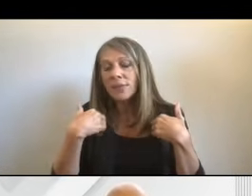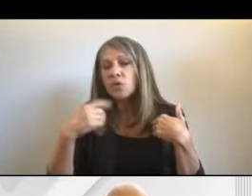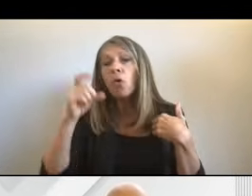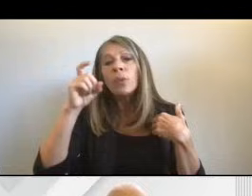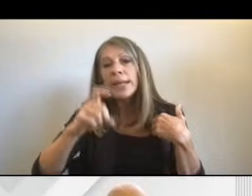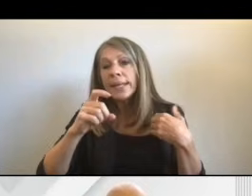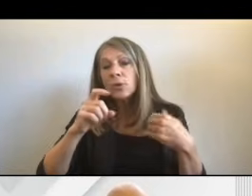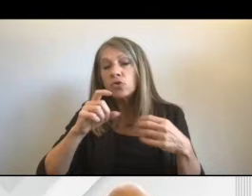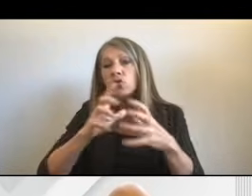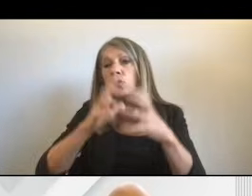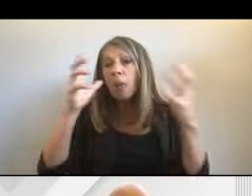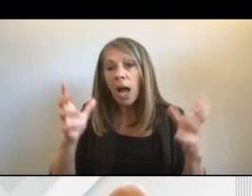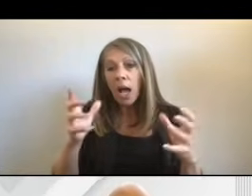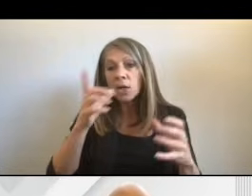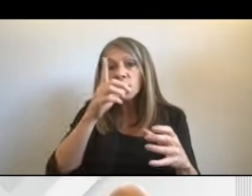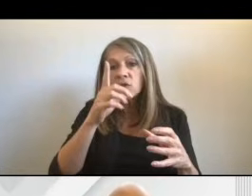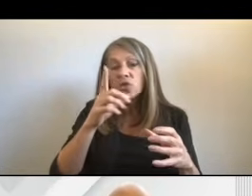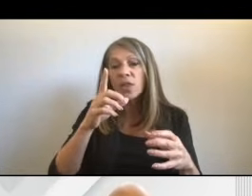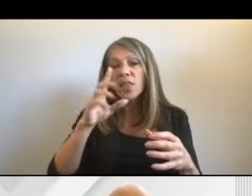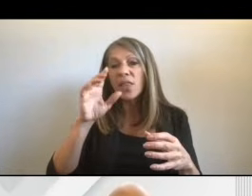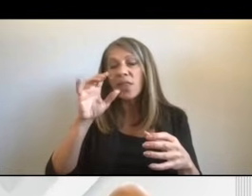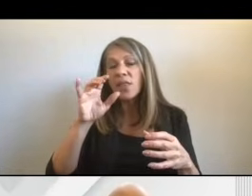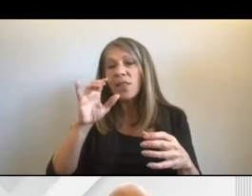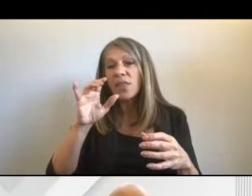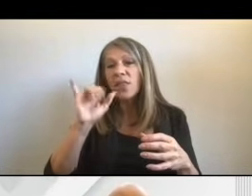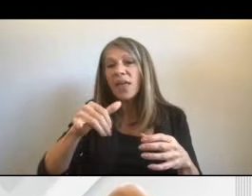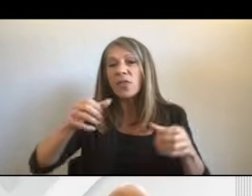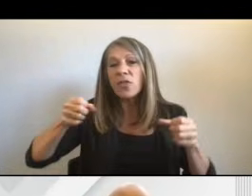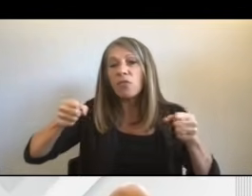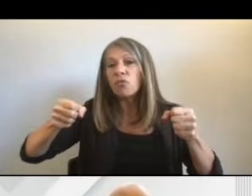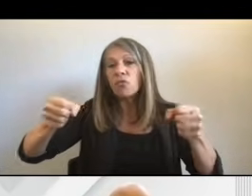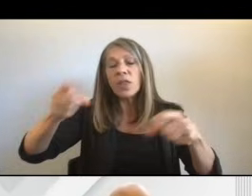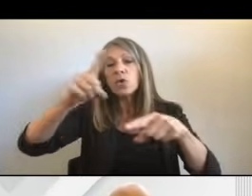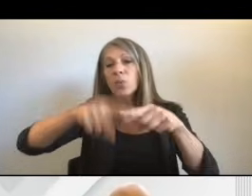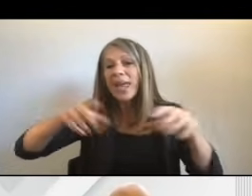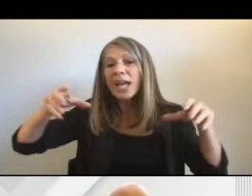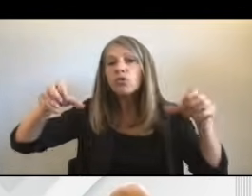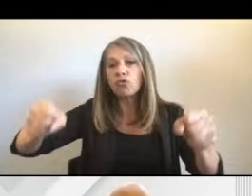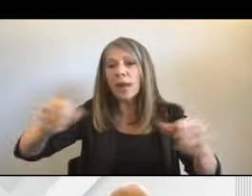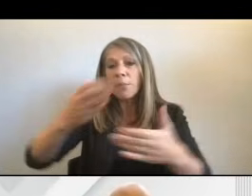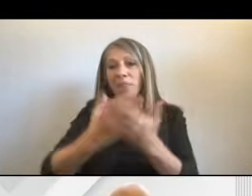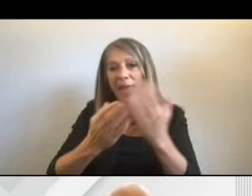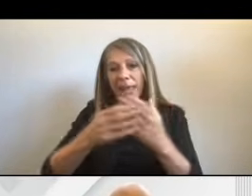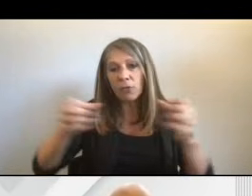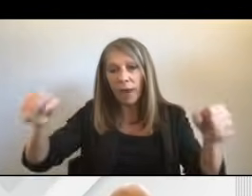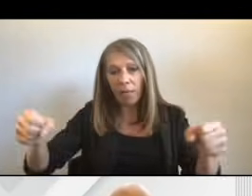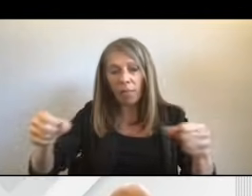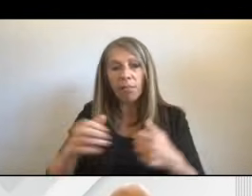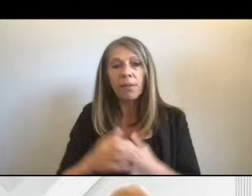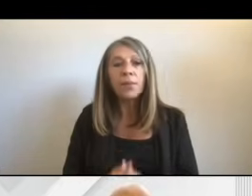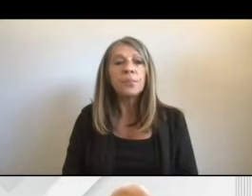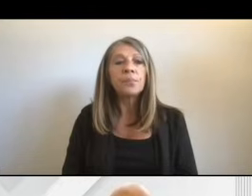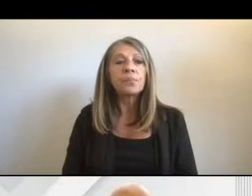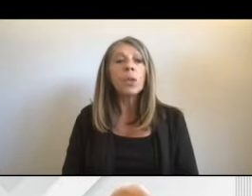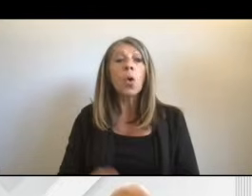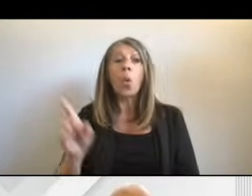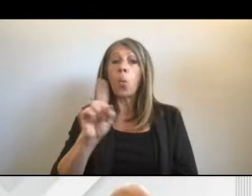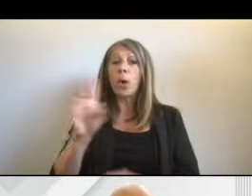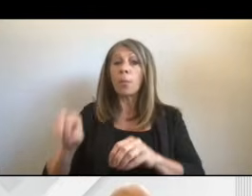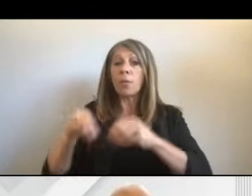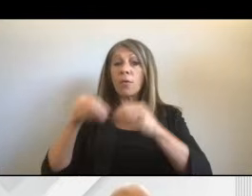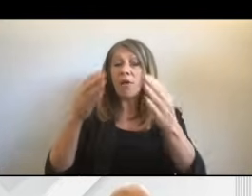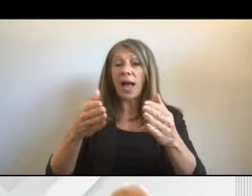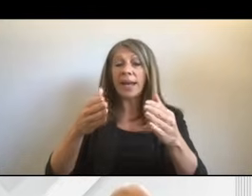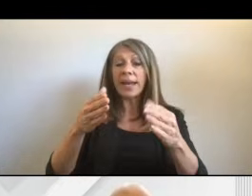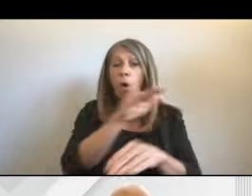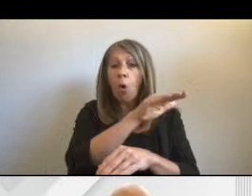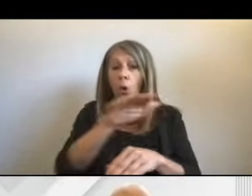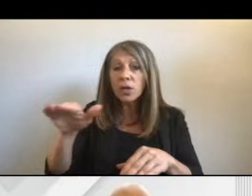whole rail is not available for gripping. Now where provided, horizontal projections can occur.